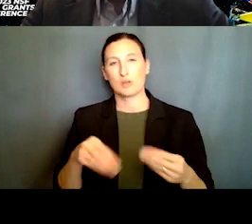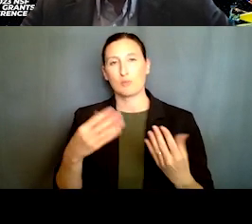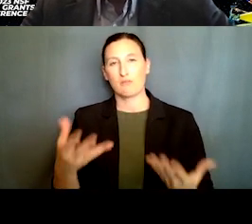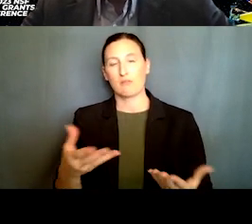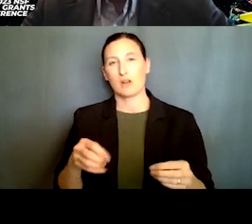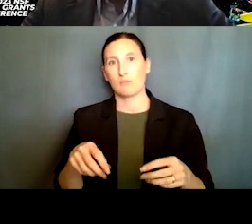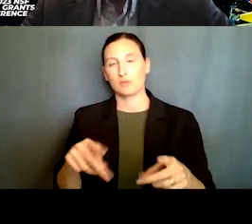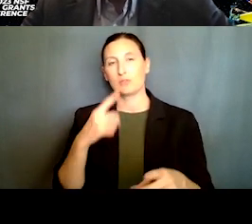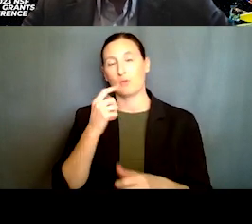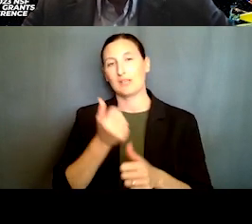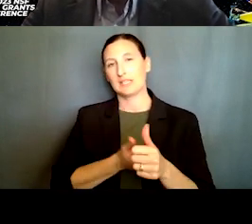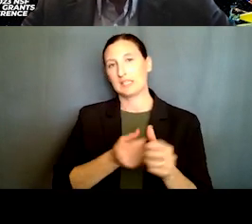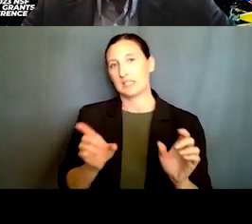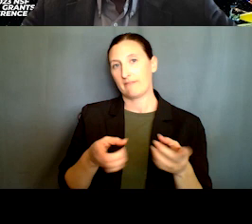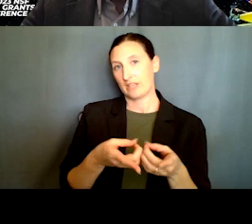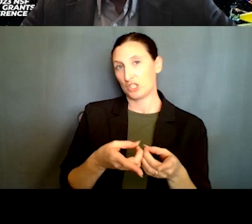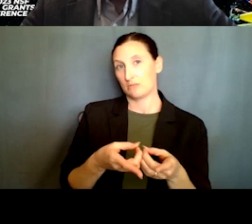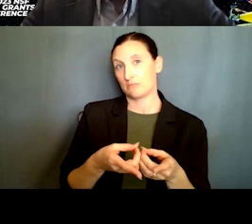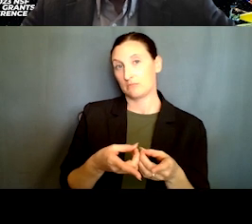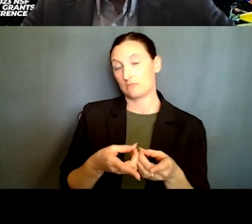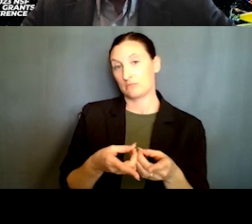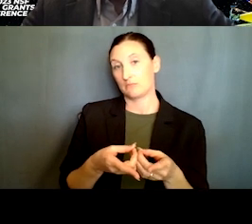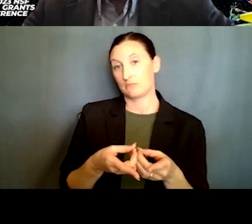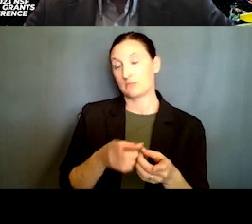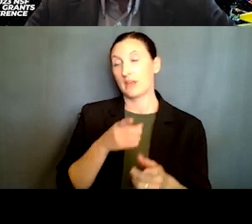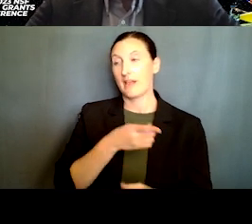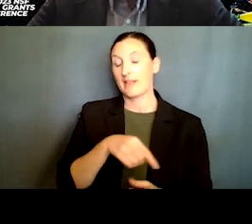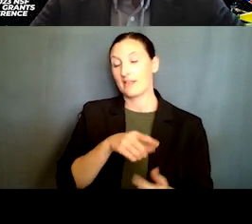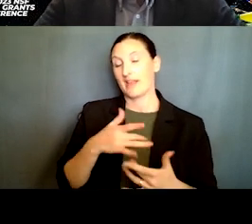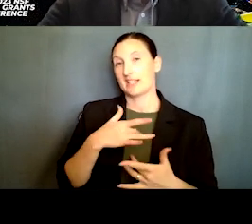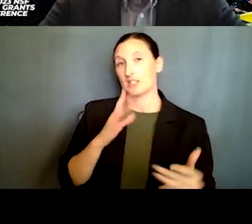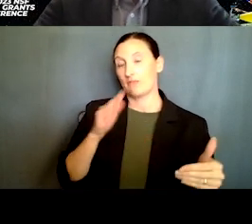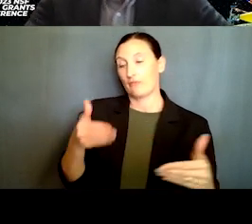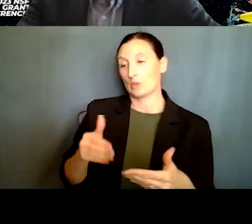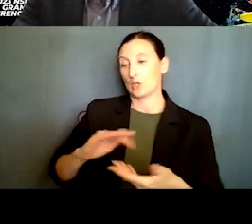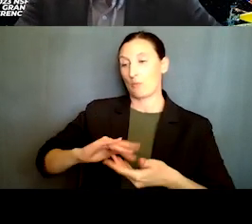opportunities with each division. They tend to focus on partnerships